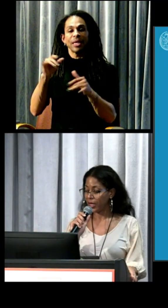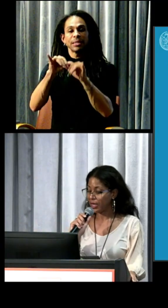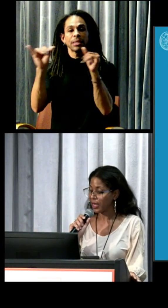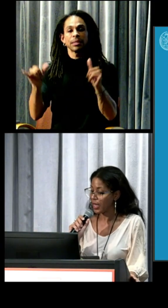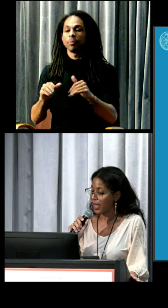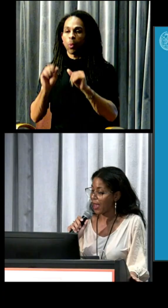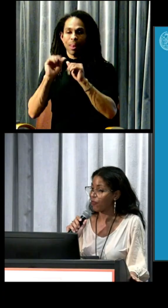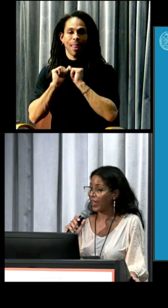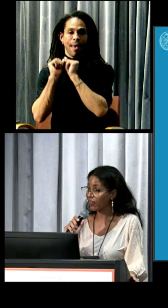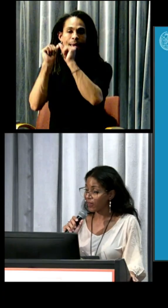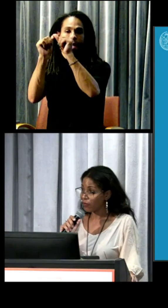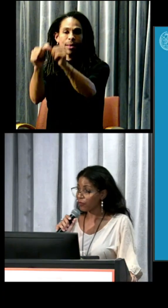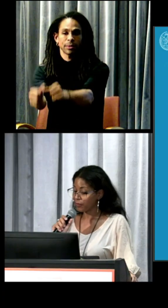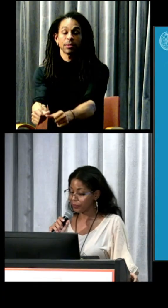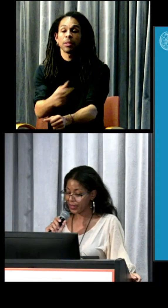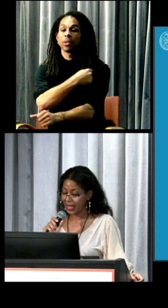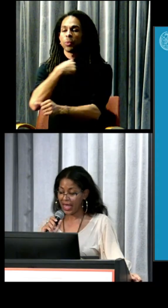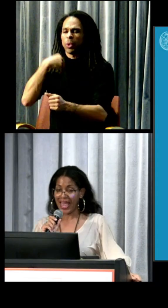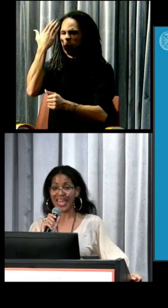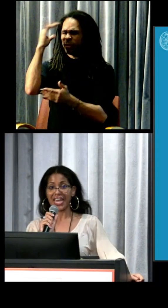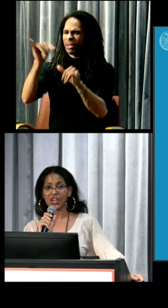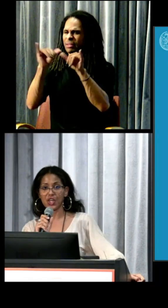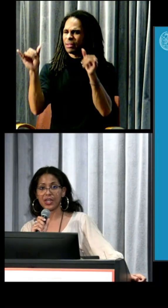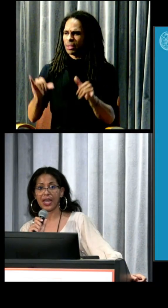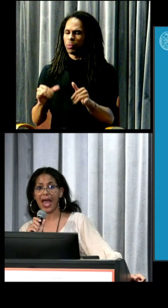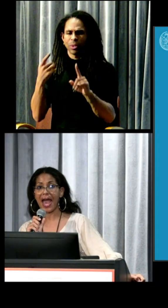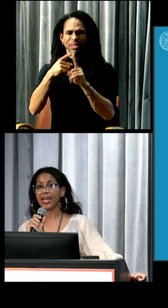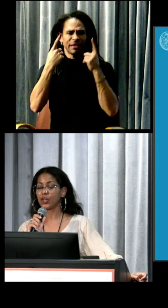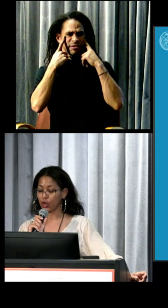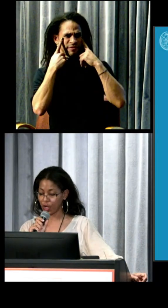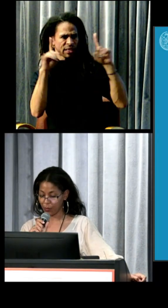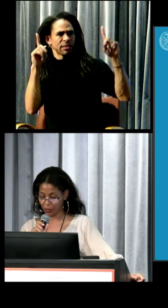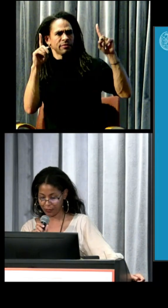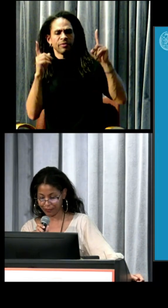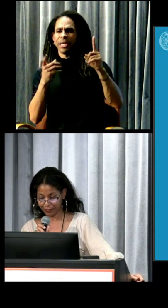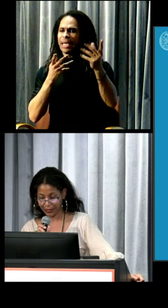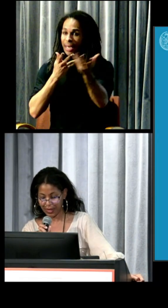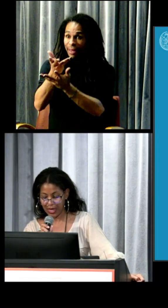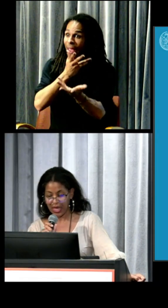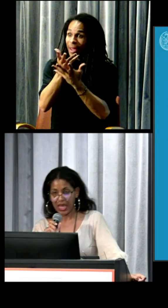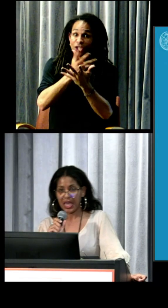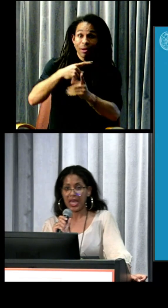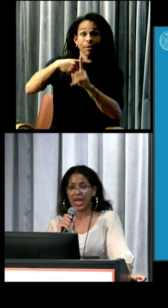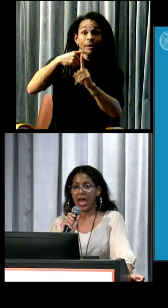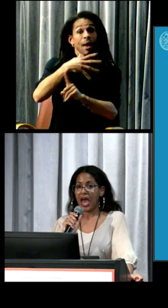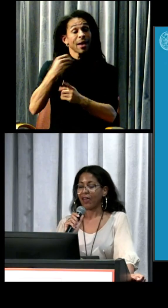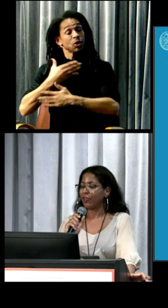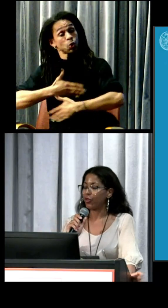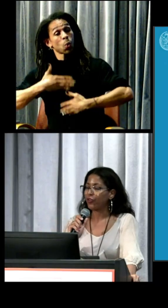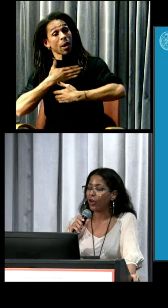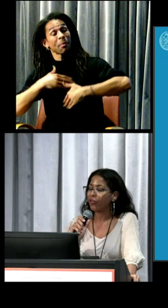So in both of those cases, you know, we're doing data analysis to lend support to decision making,